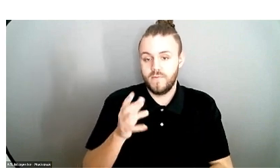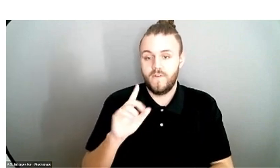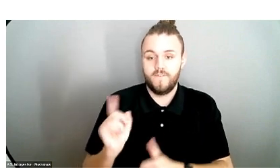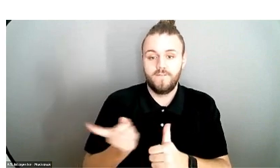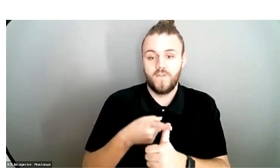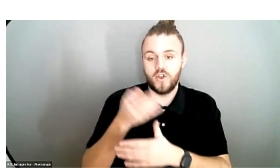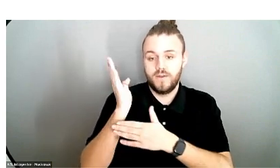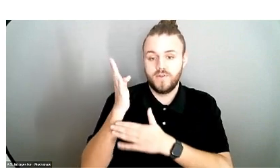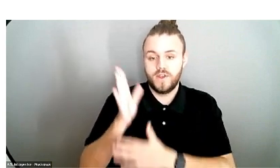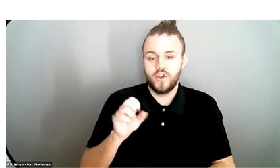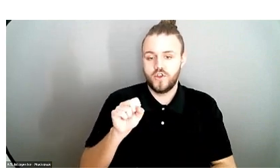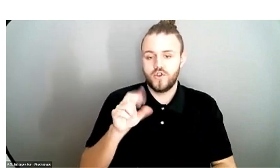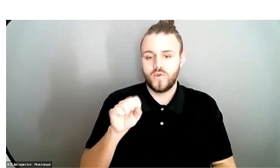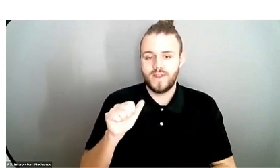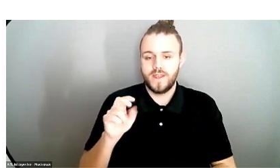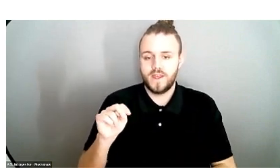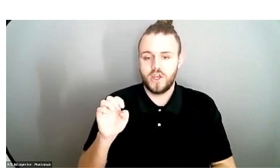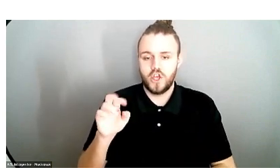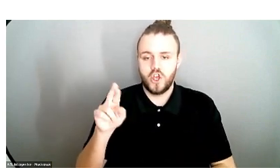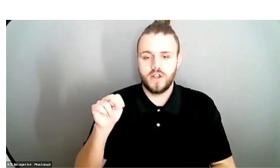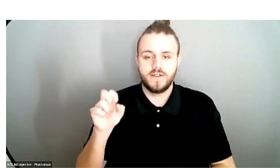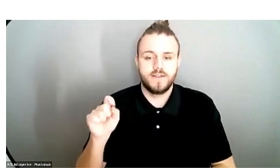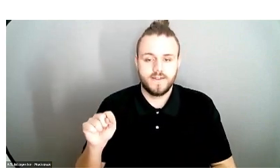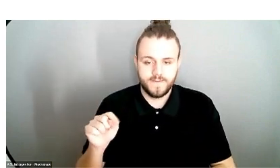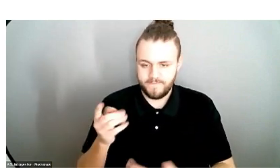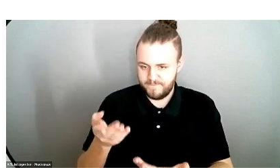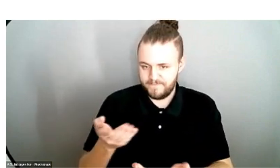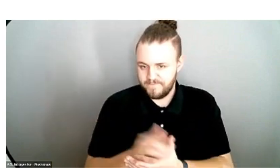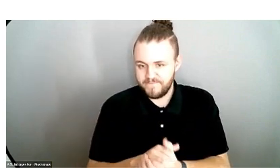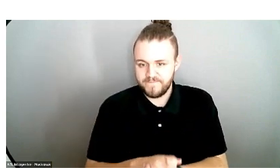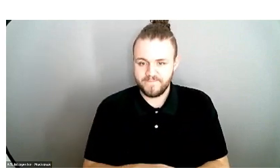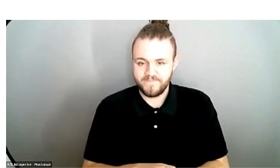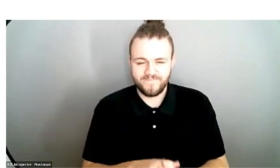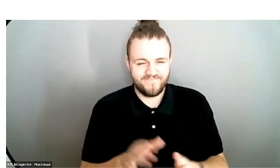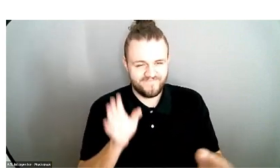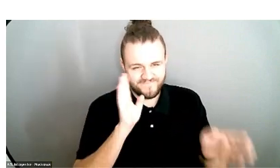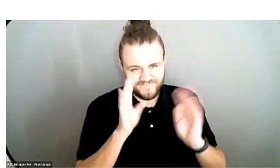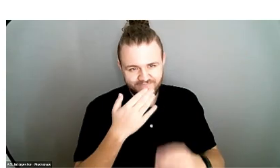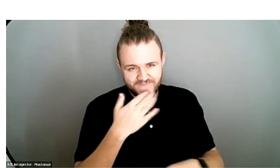Dr. Susan Ernst. Dr. Yeah. Good afternoon, everyone.